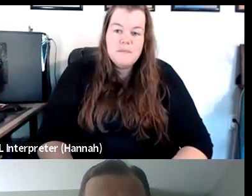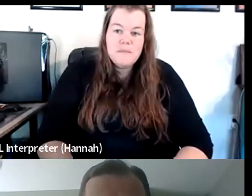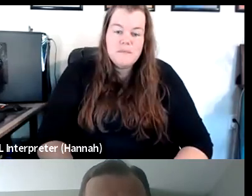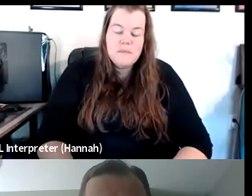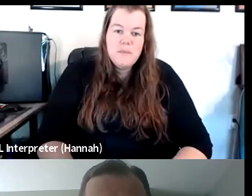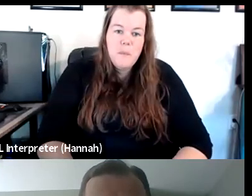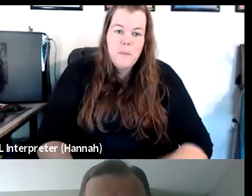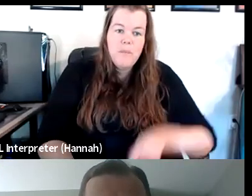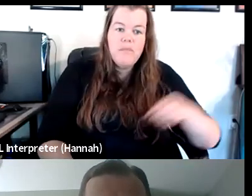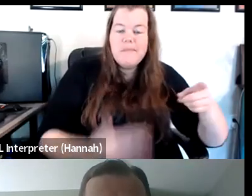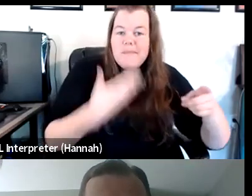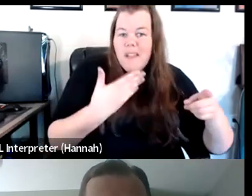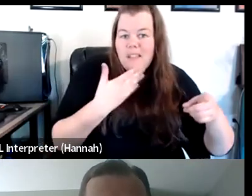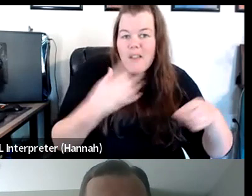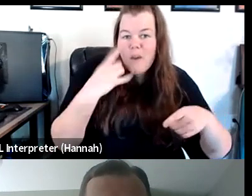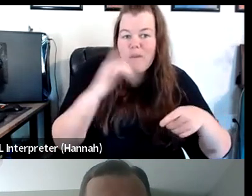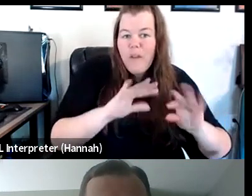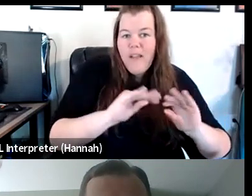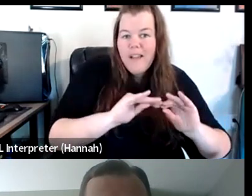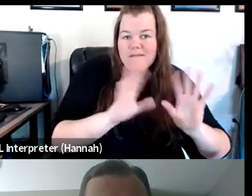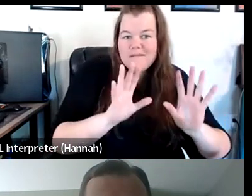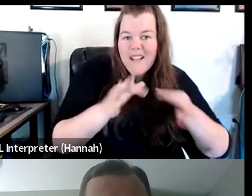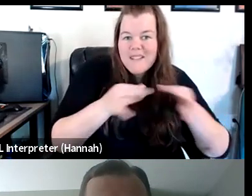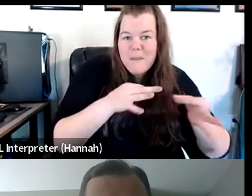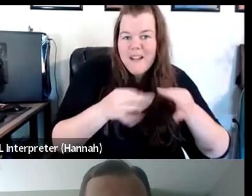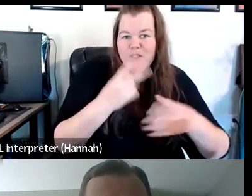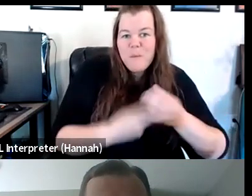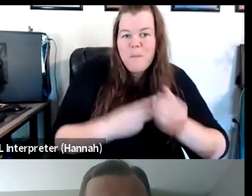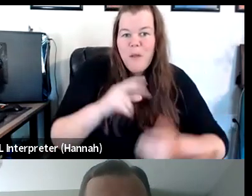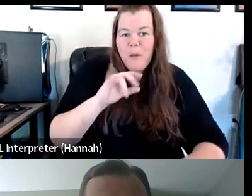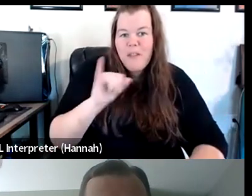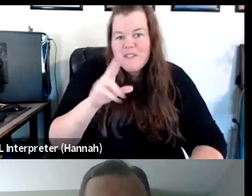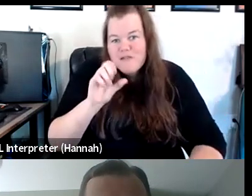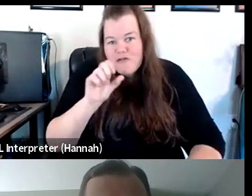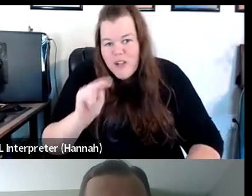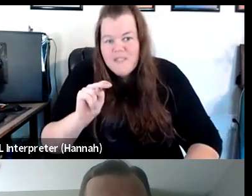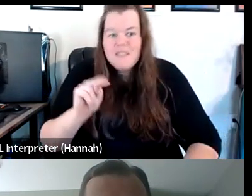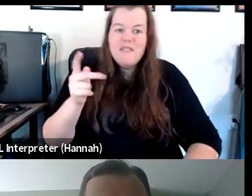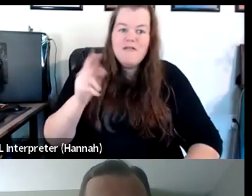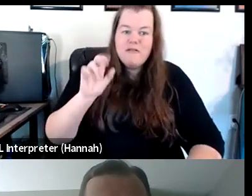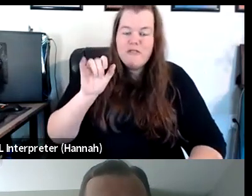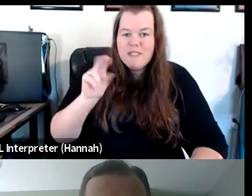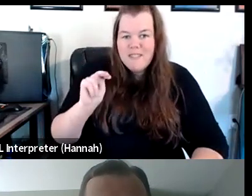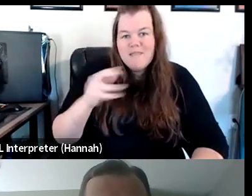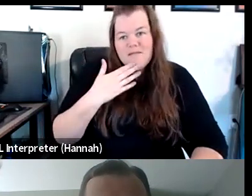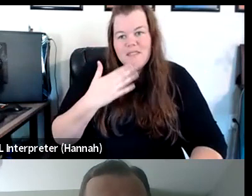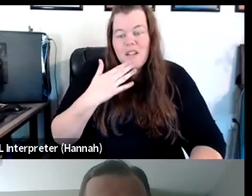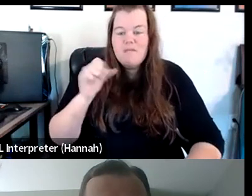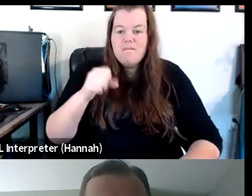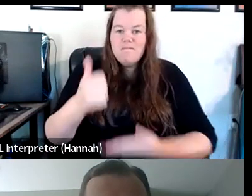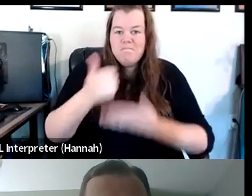Thank you for the explanation both Justin and Kristin. It has definitely helped and that is